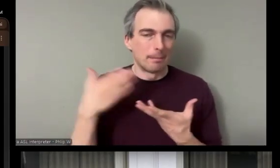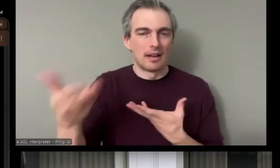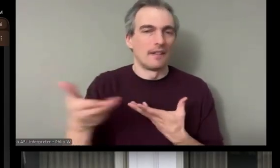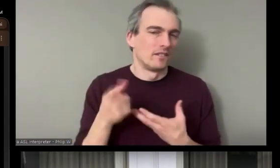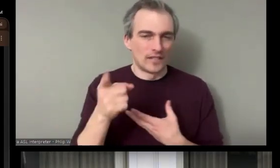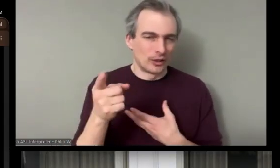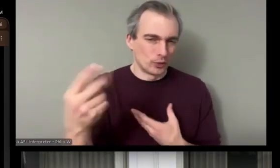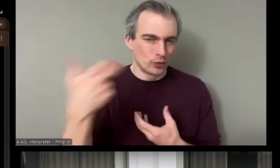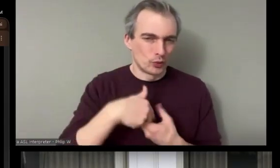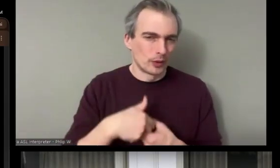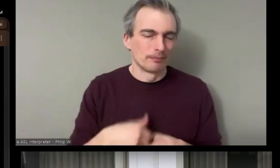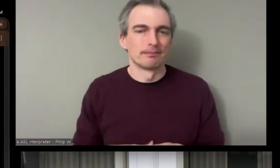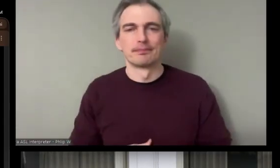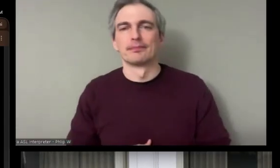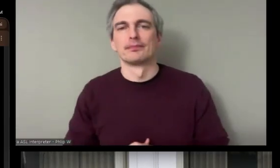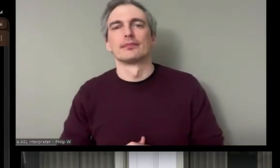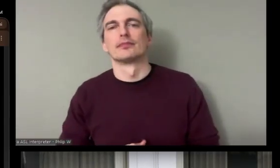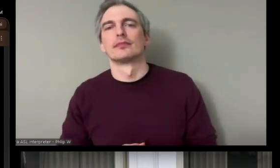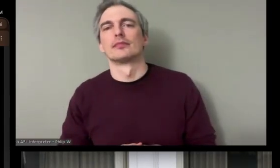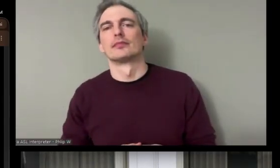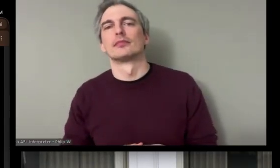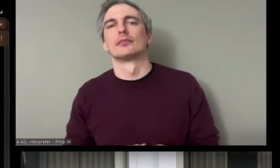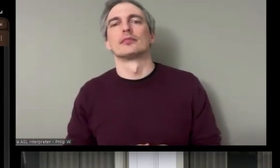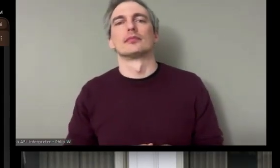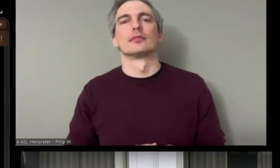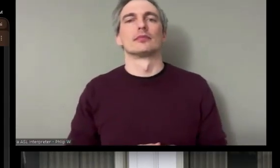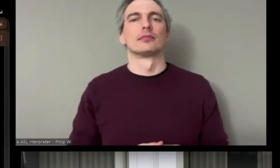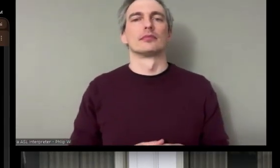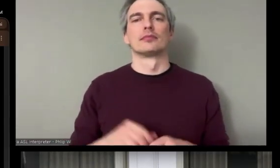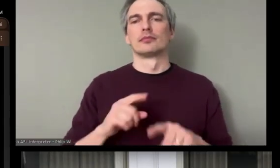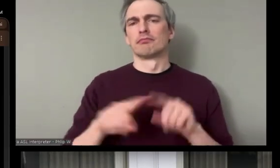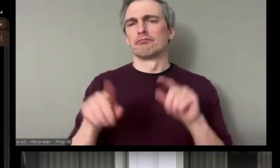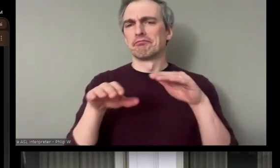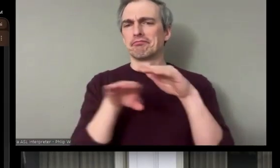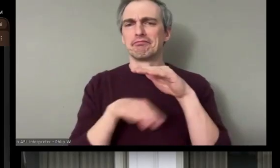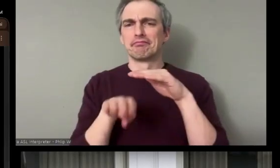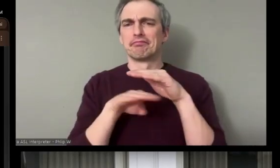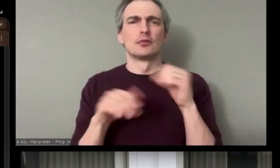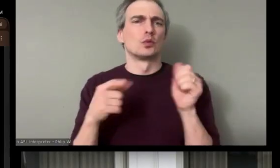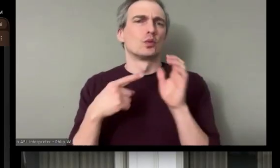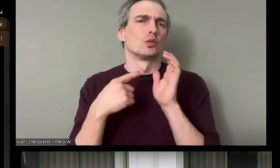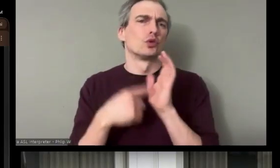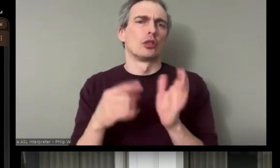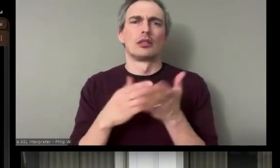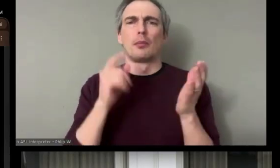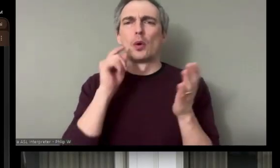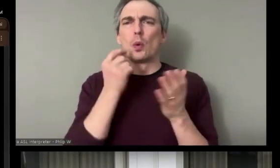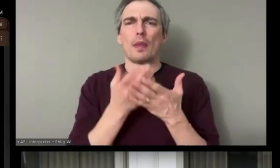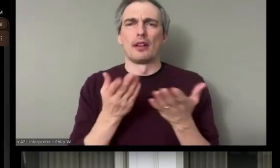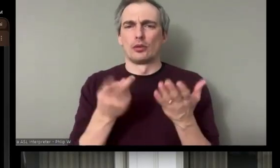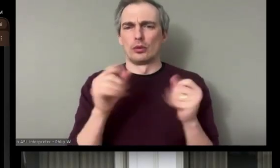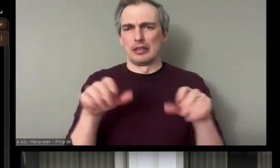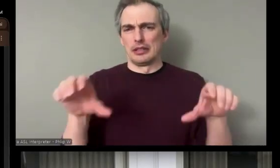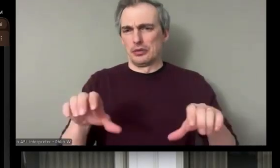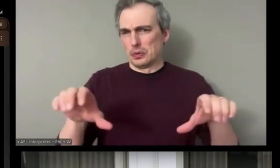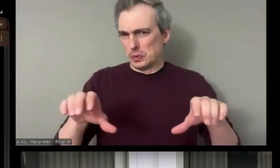But basically what I built in here was... To show some of the cool things you can do in a Meetup-style environment.